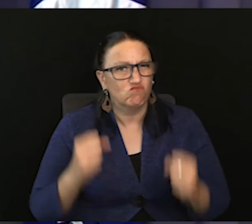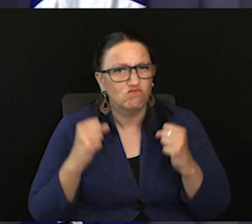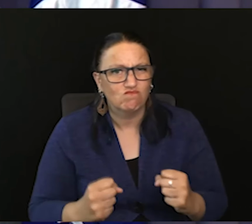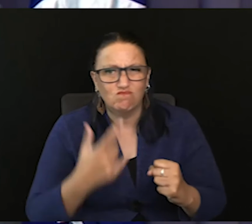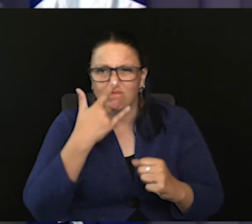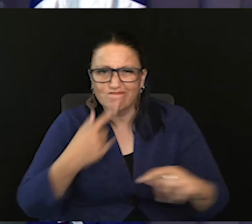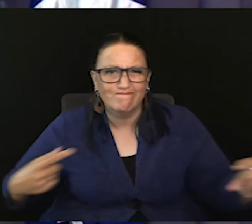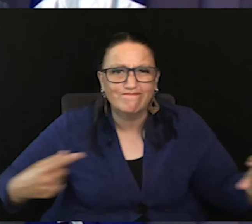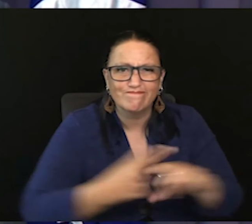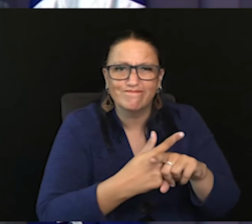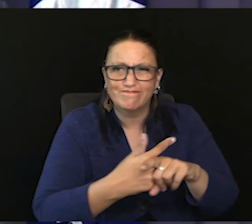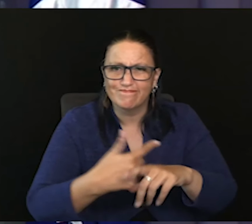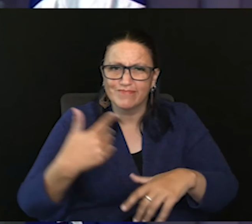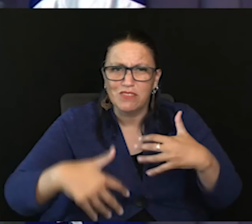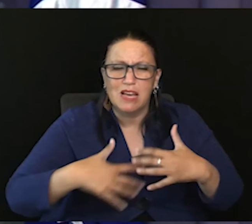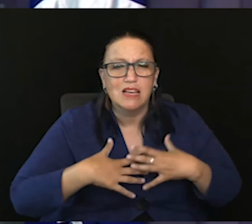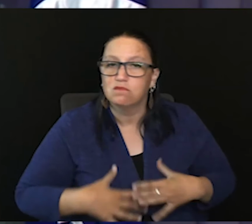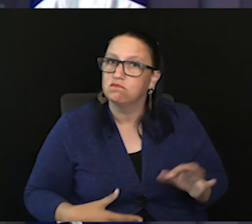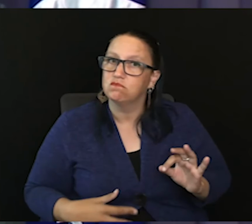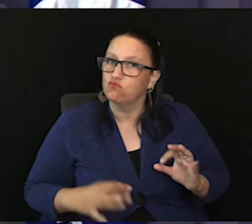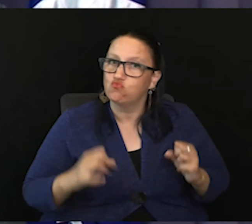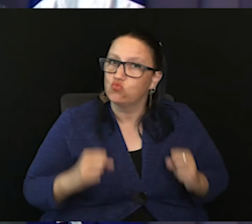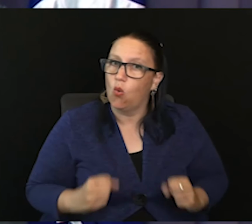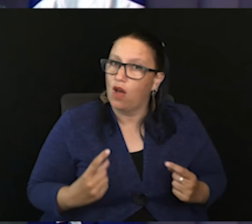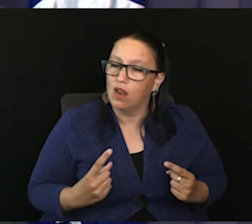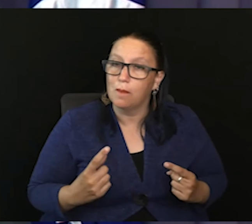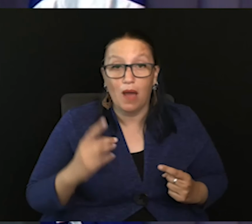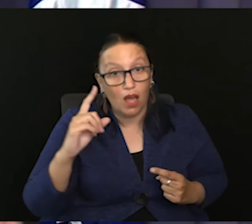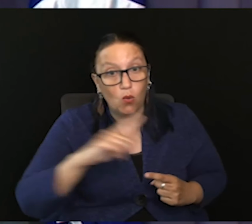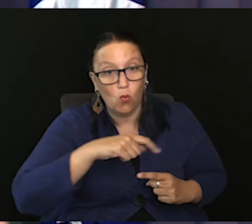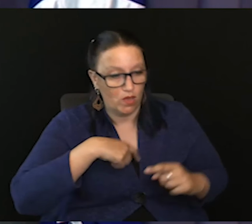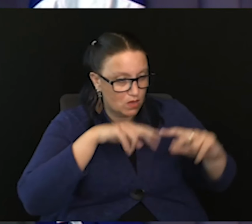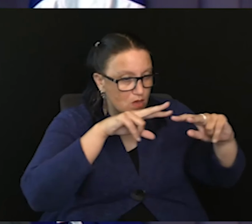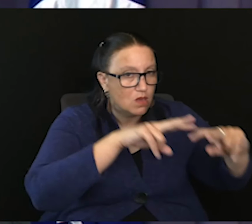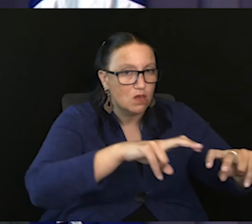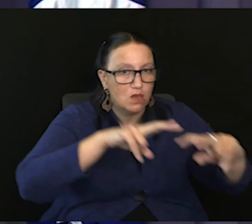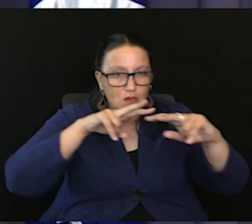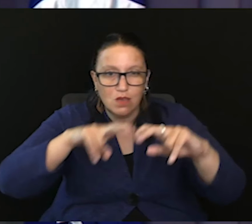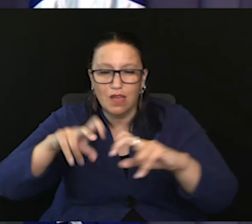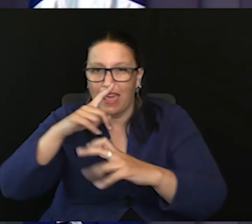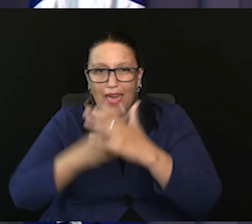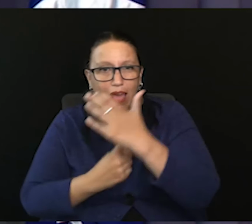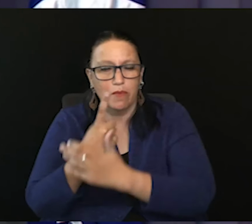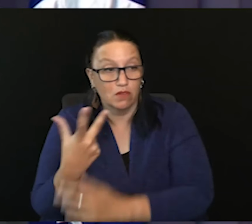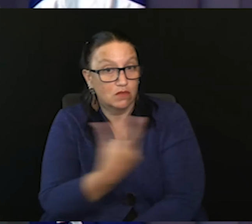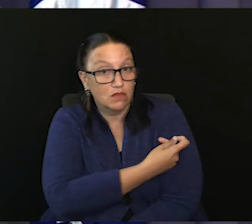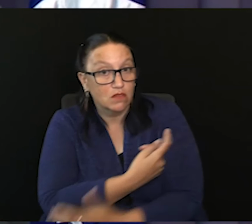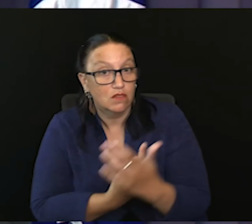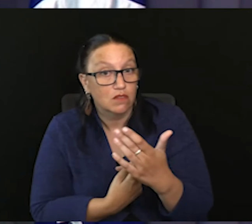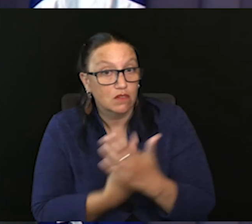But again, as we do for every COVID vaccine, we have a large team of people focusing on potential adverse events and whether,